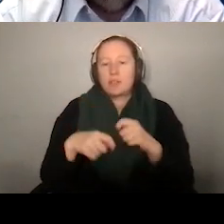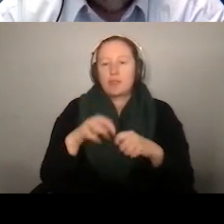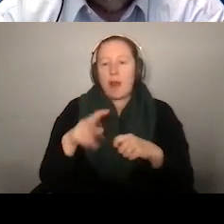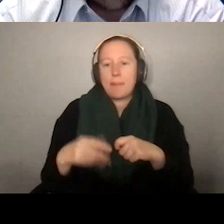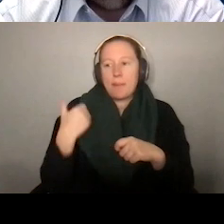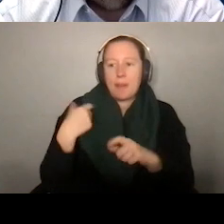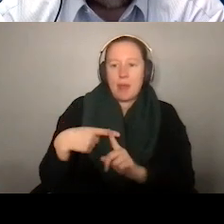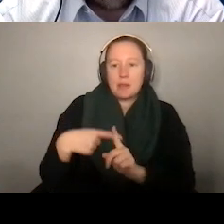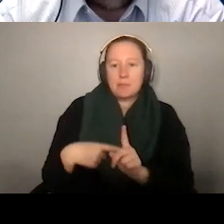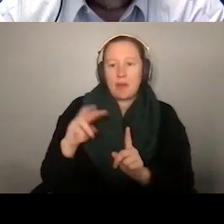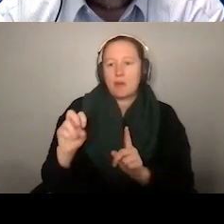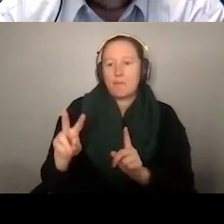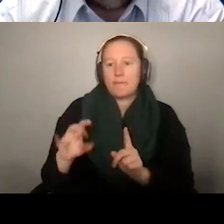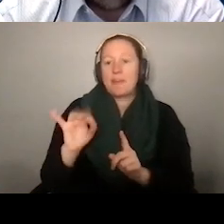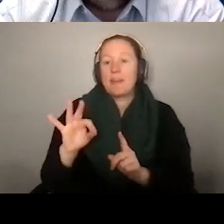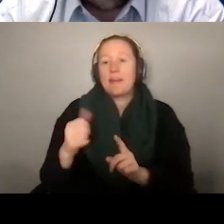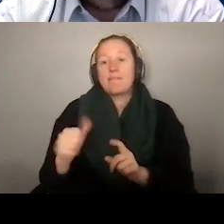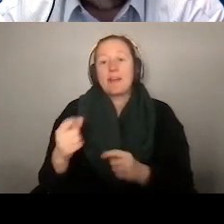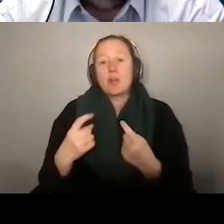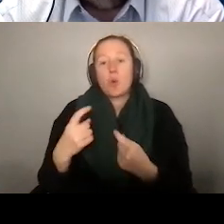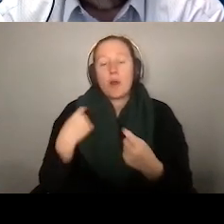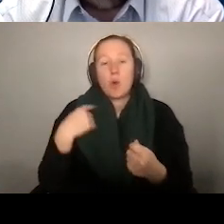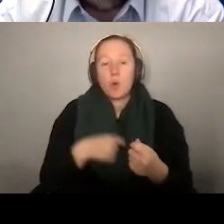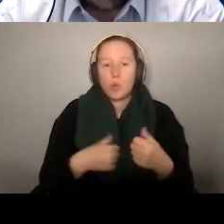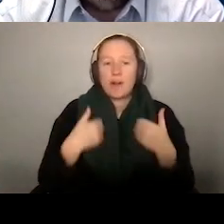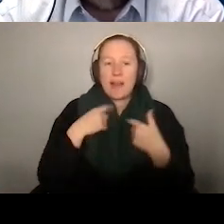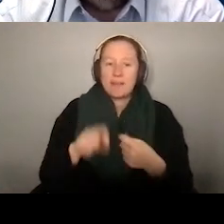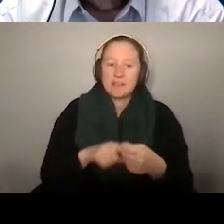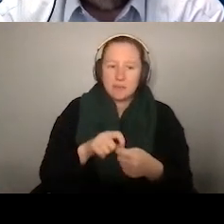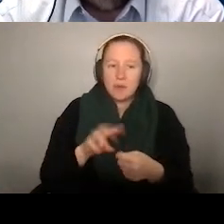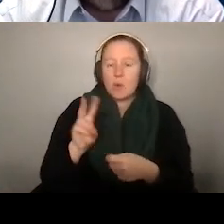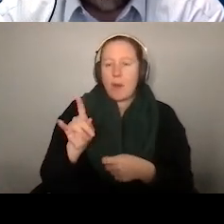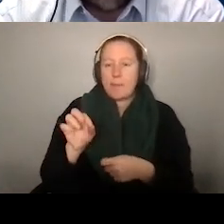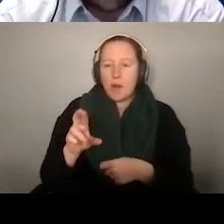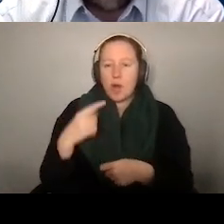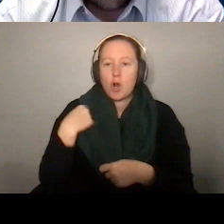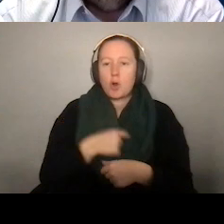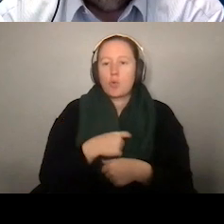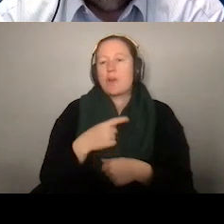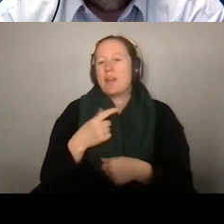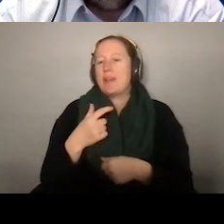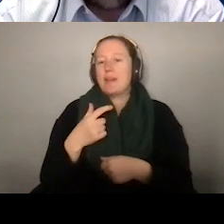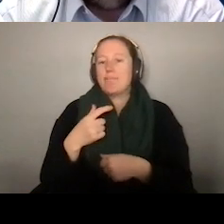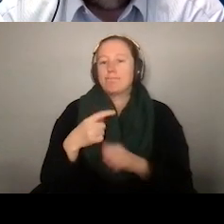If you have questions, we have a specific webinar that we produce each year for